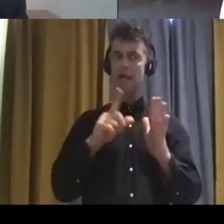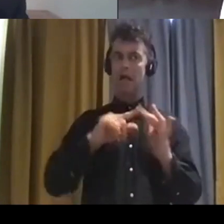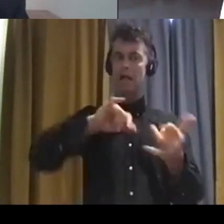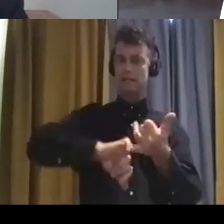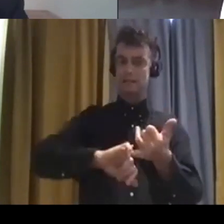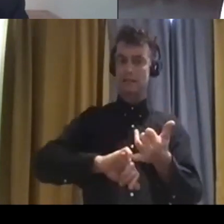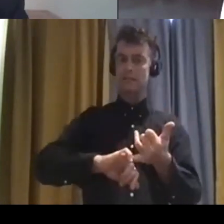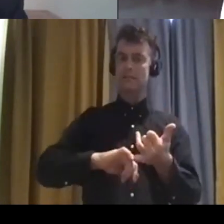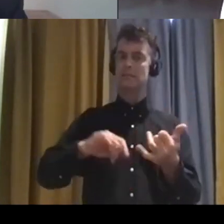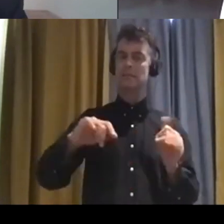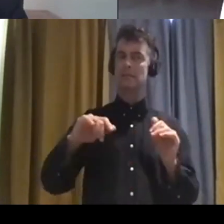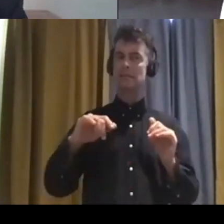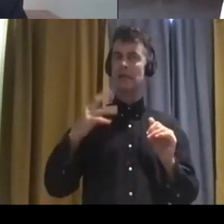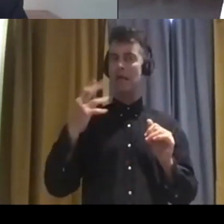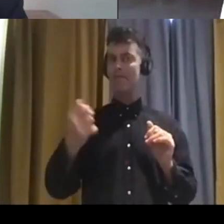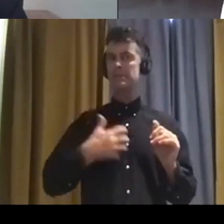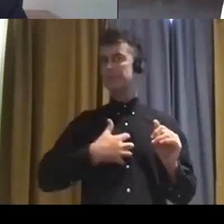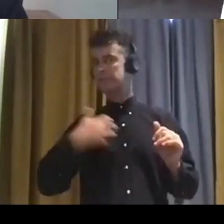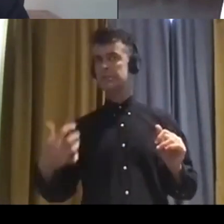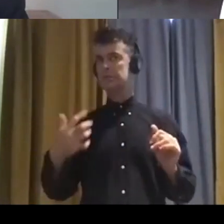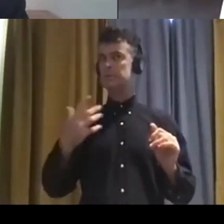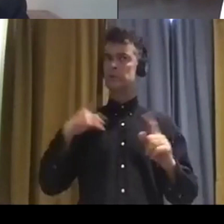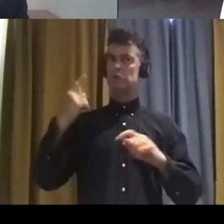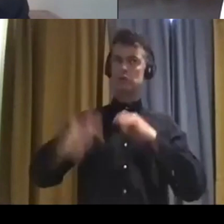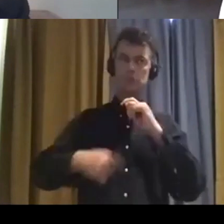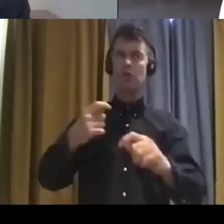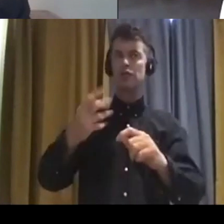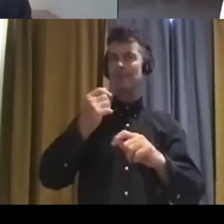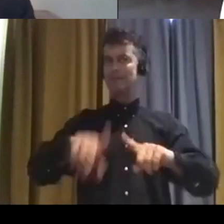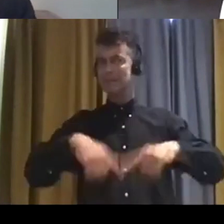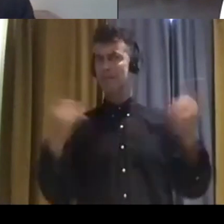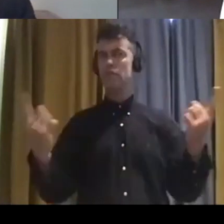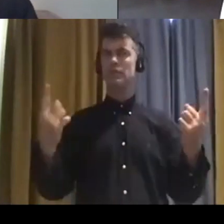fight around change and something different and challenging what that scheme should look